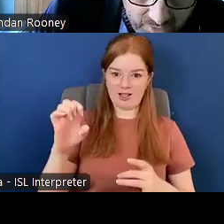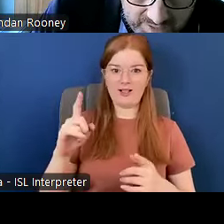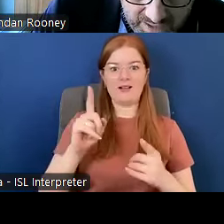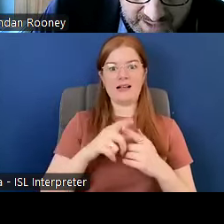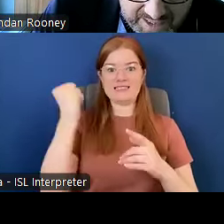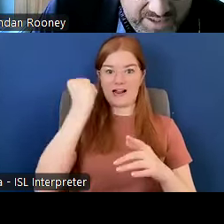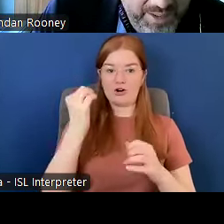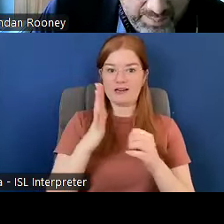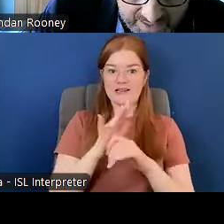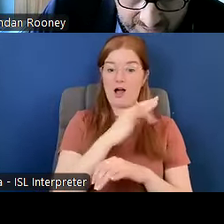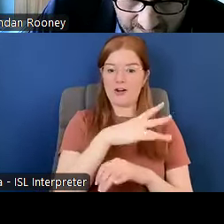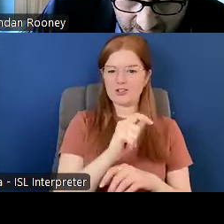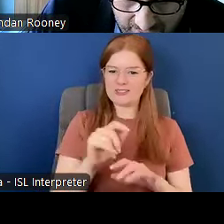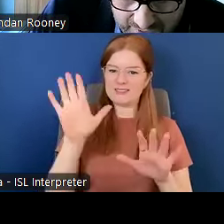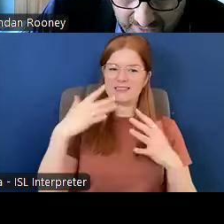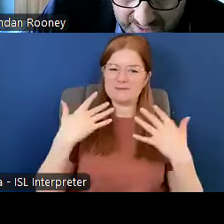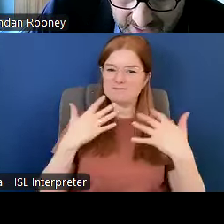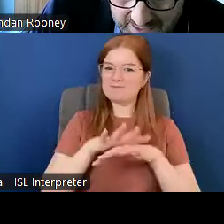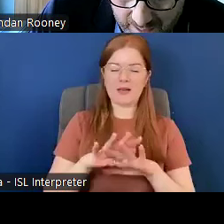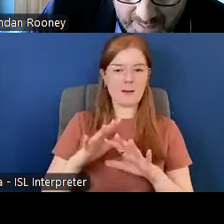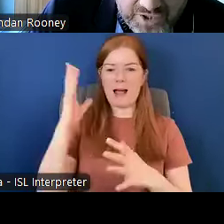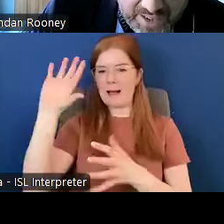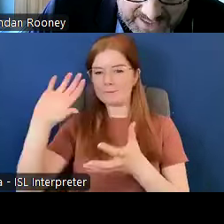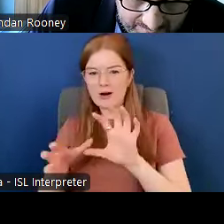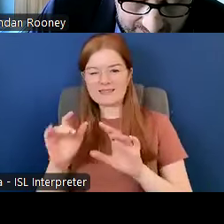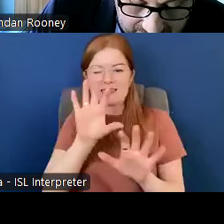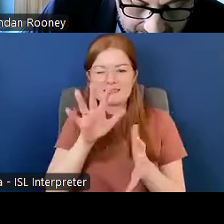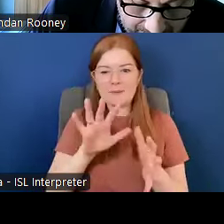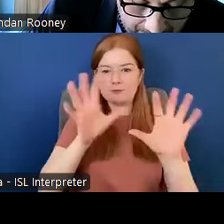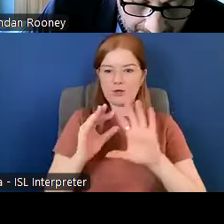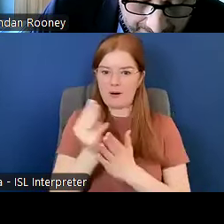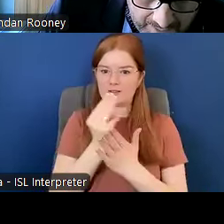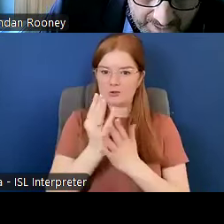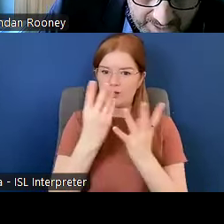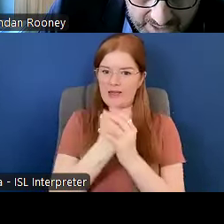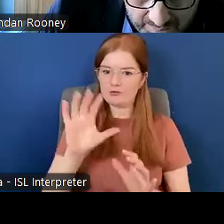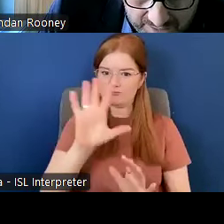almost kaleidoscopic pattern of abstract and semi-abstract elements. The enlistment